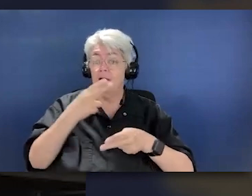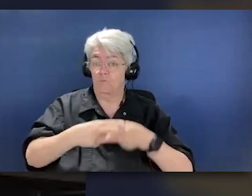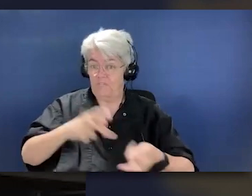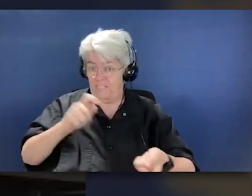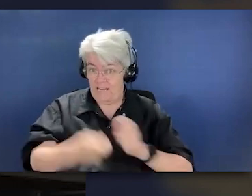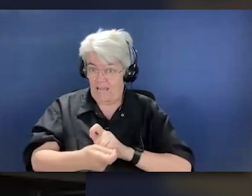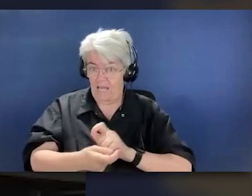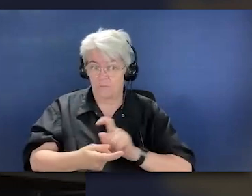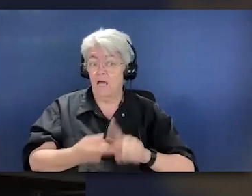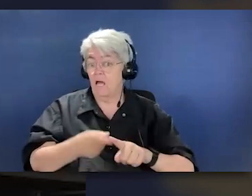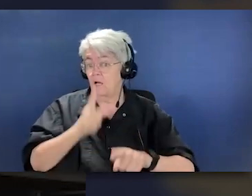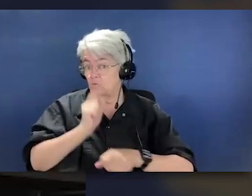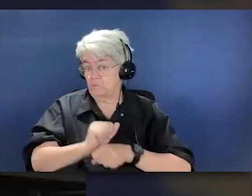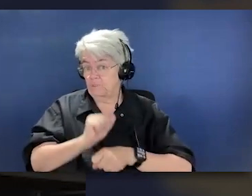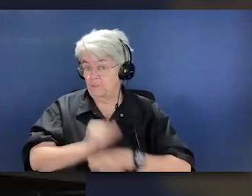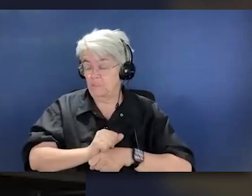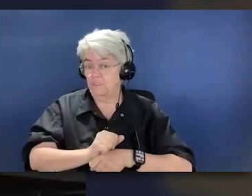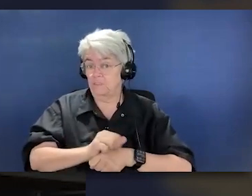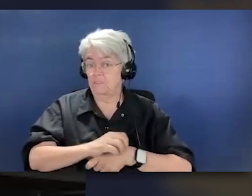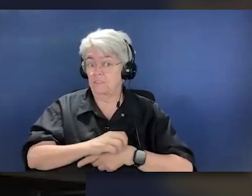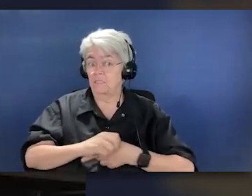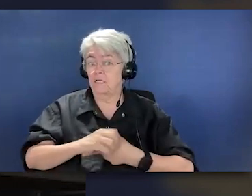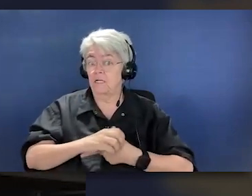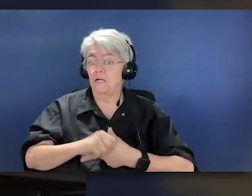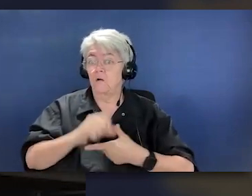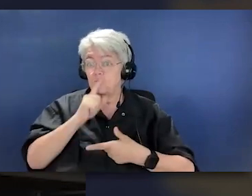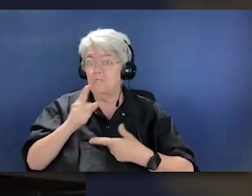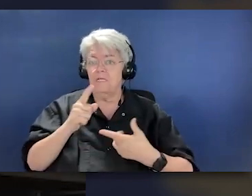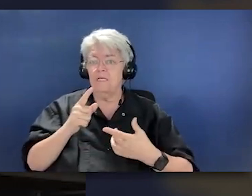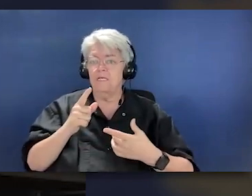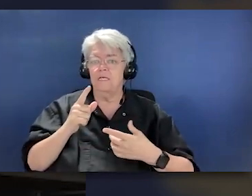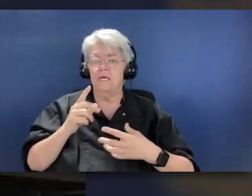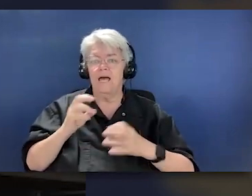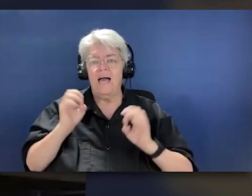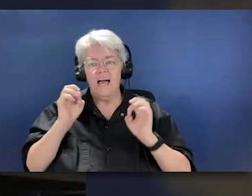killed a great deal of the really vibrant educator community that was there,